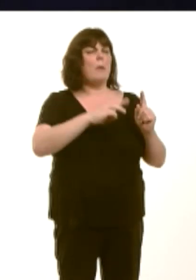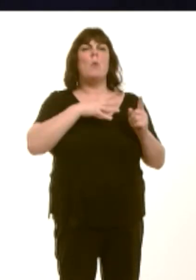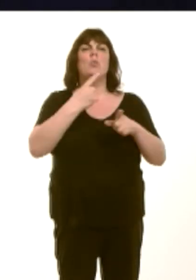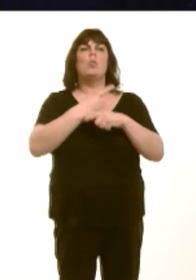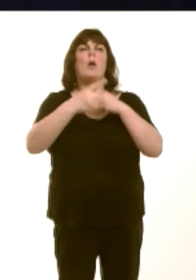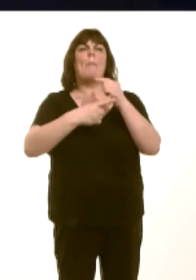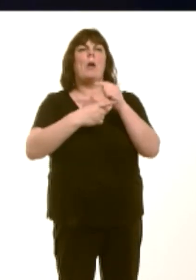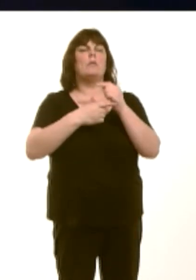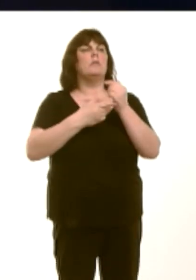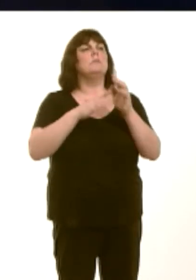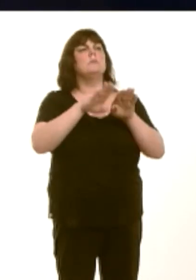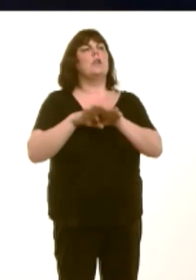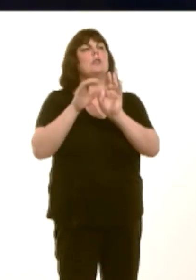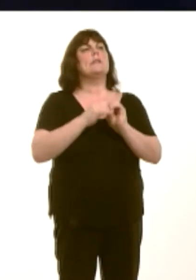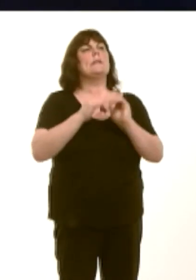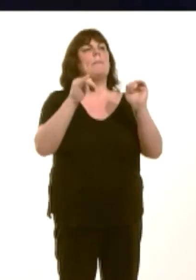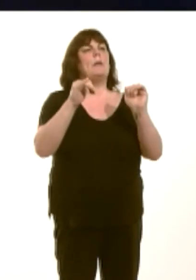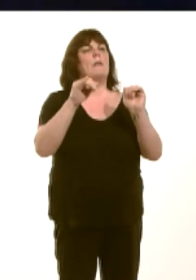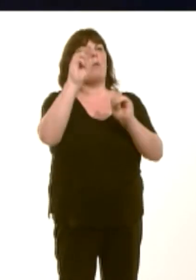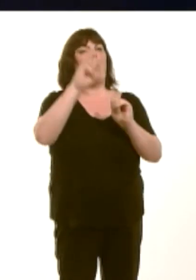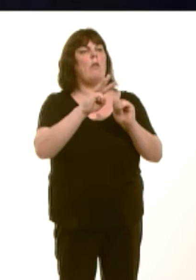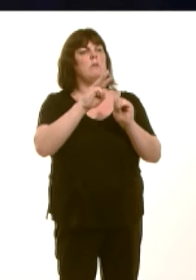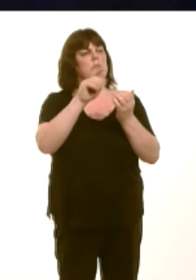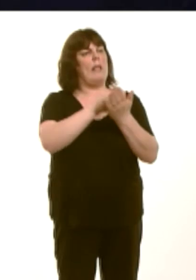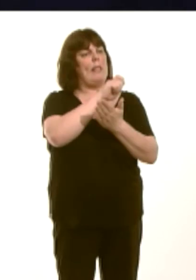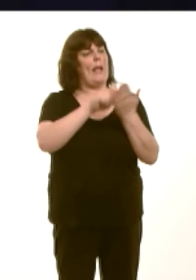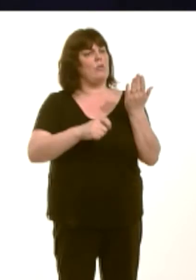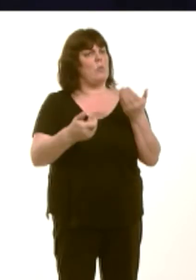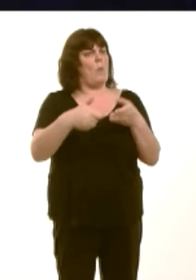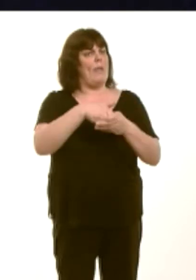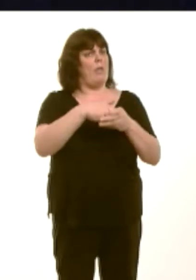National Assembly for Wales, where the UK Government agrees that there is a strong case